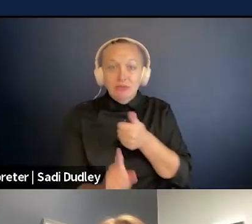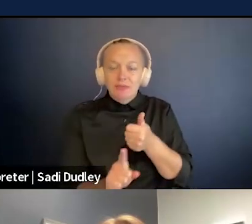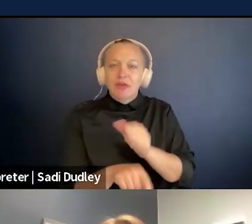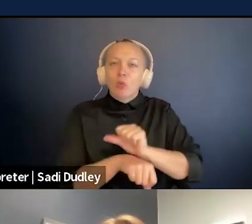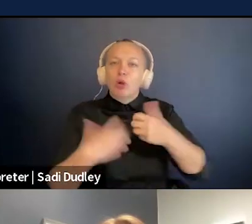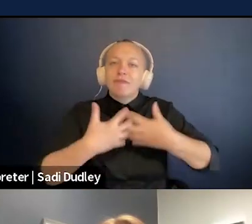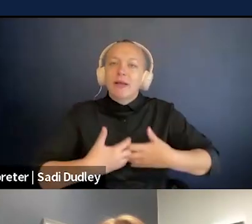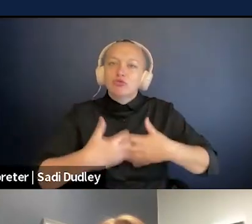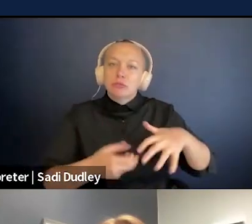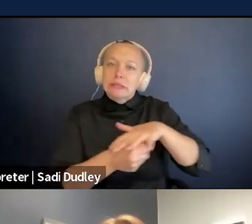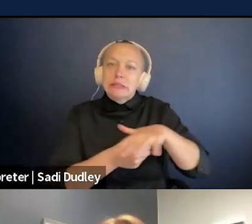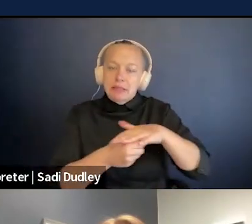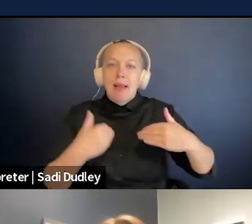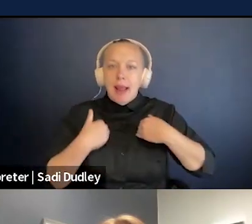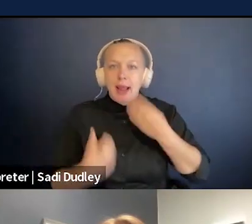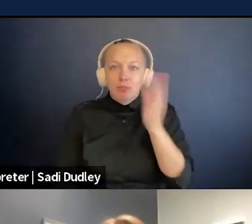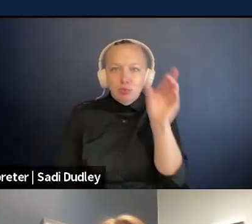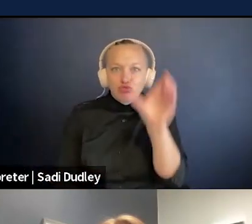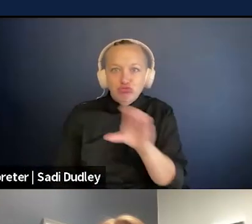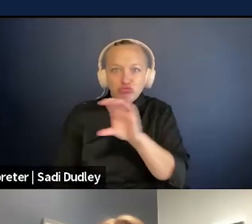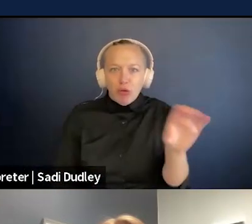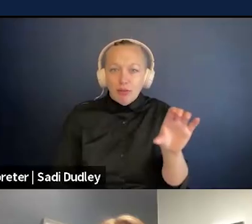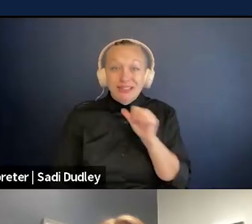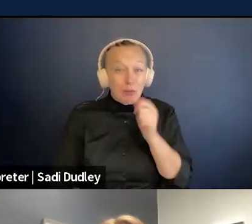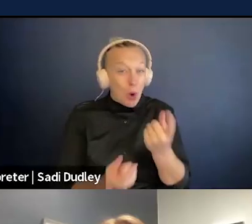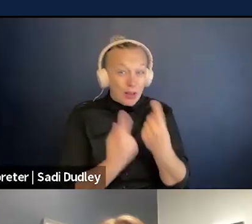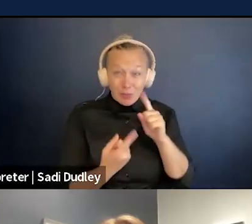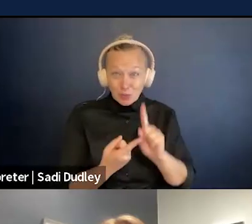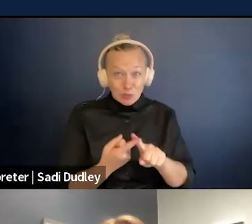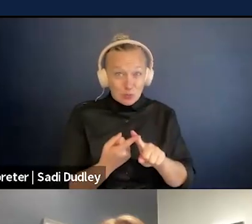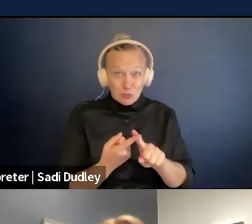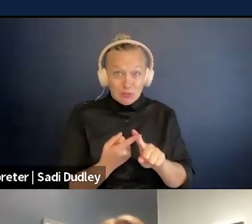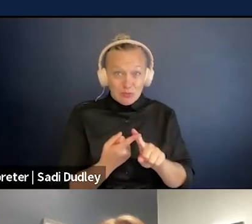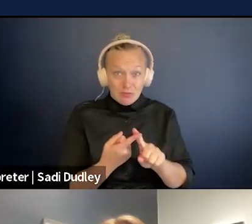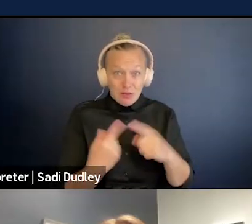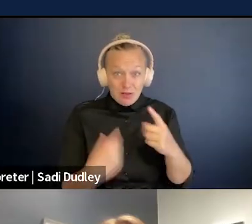They didn't come into the hospital from… November to January.